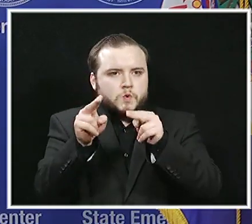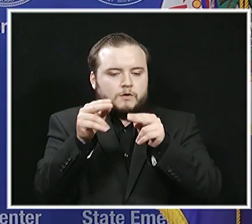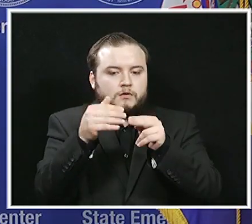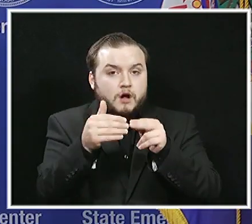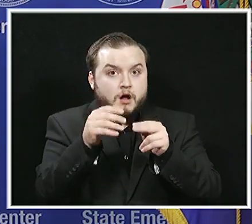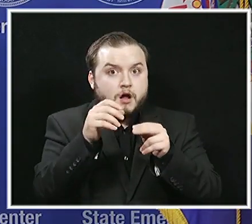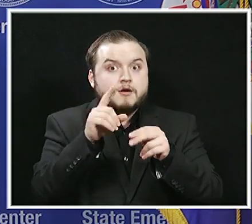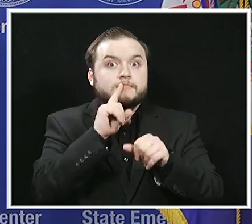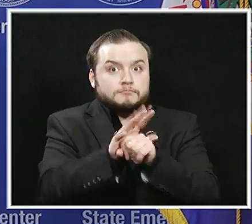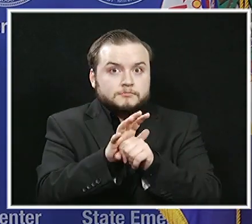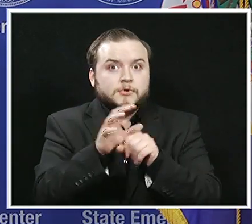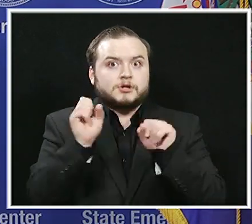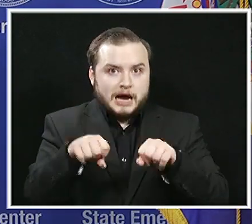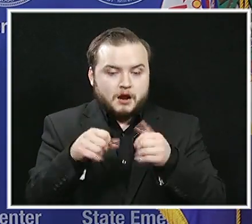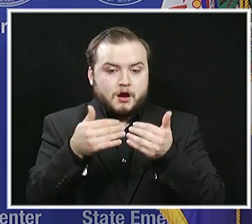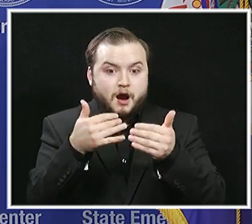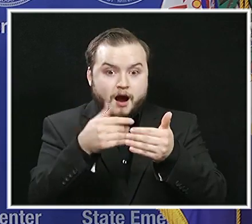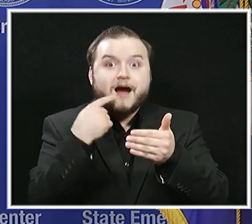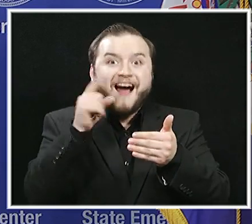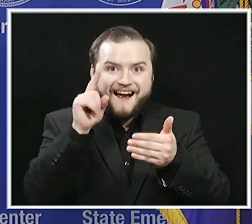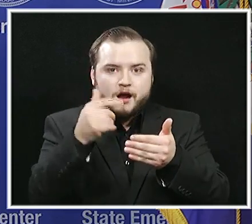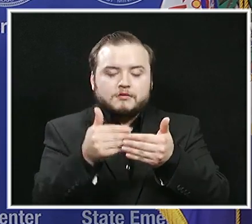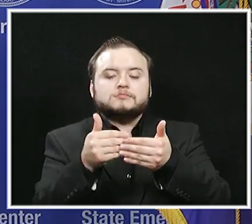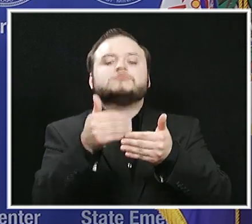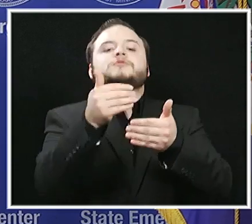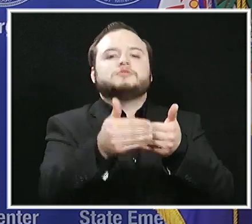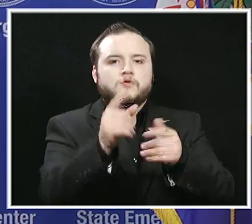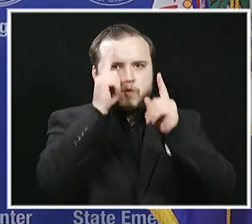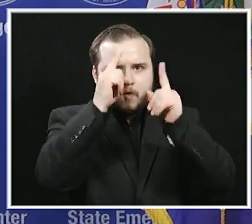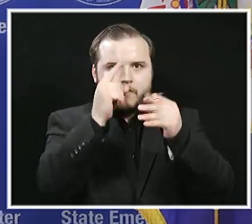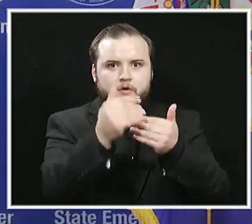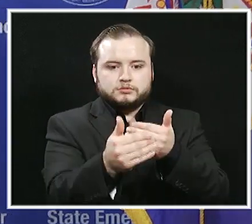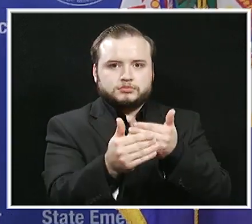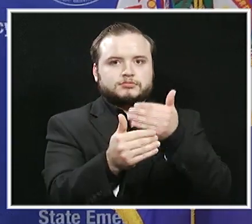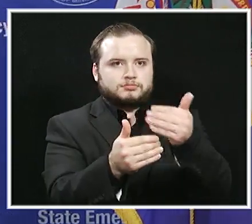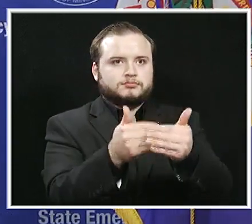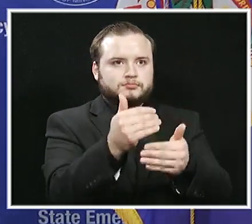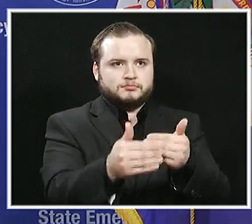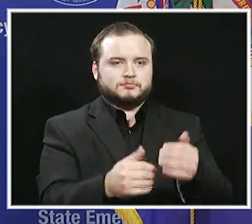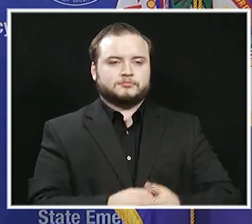we have done shorter increments, pledged to do things during that time, and then go forward.